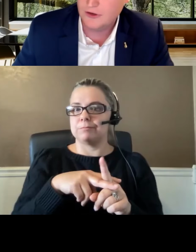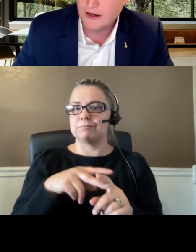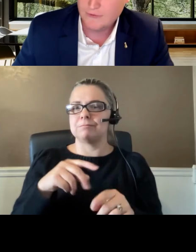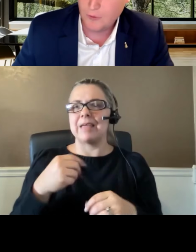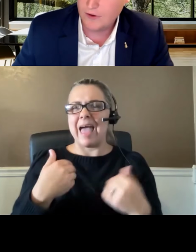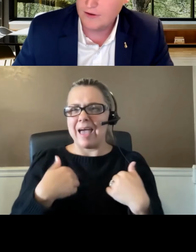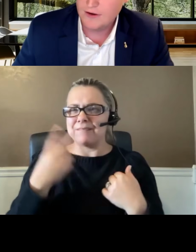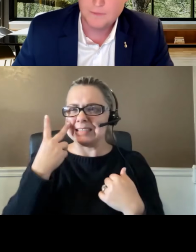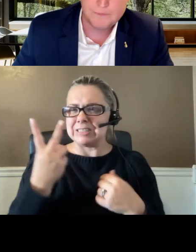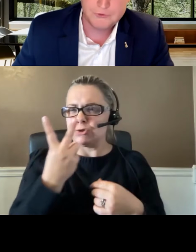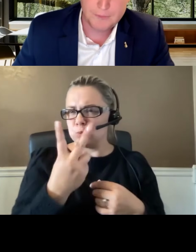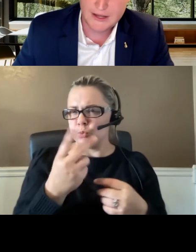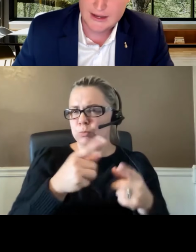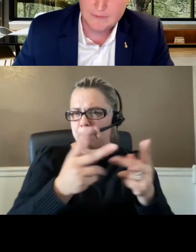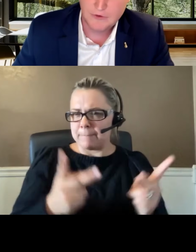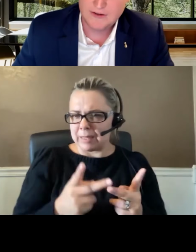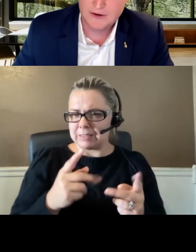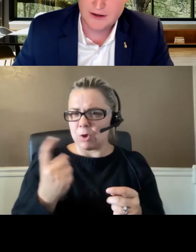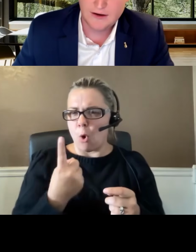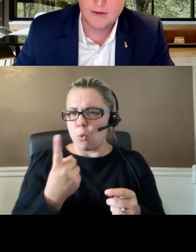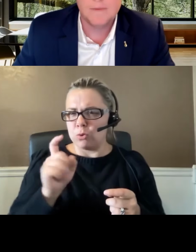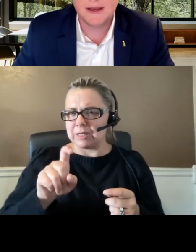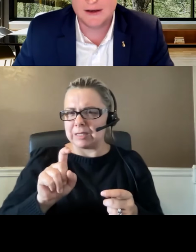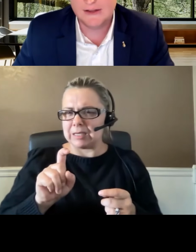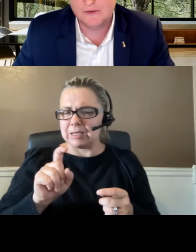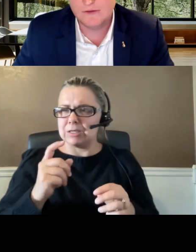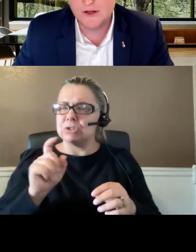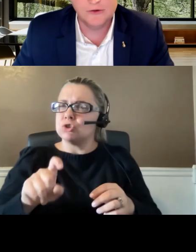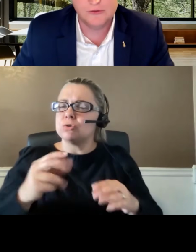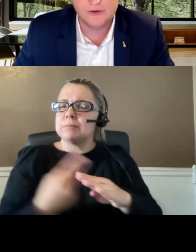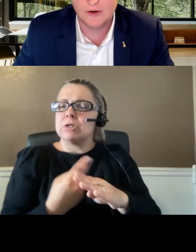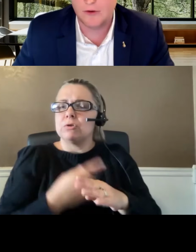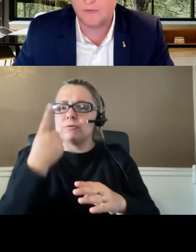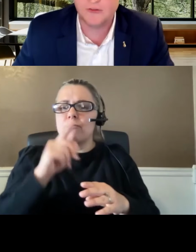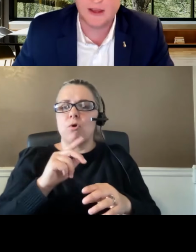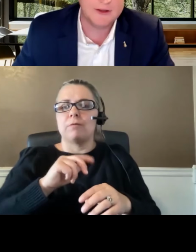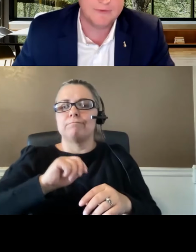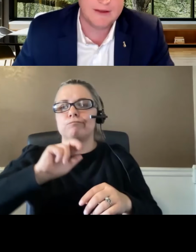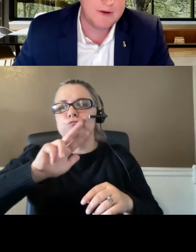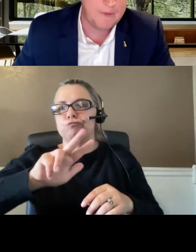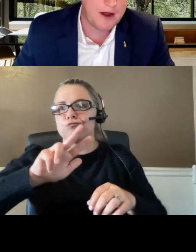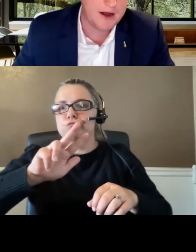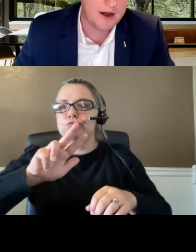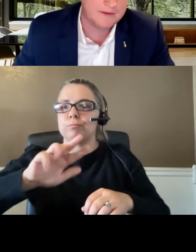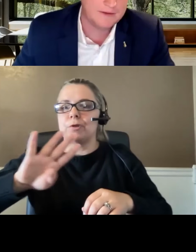used for AAA criteria, but it's used you know or for example if if you have a product let's